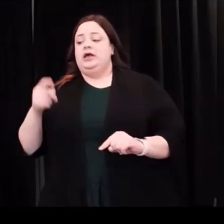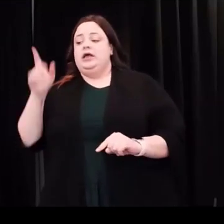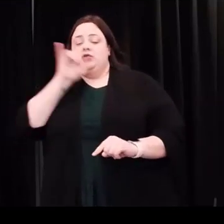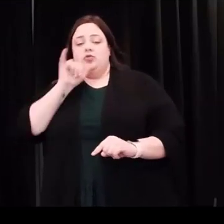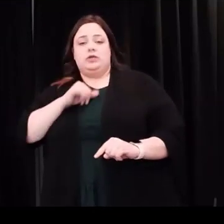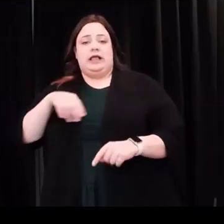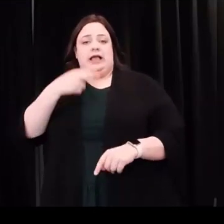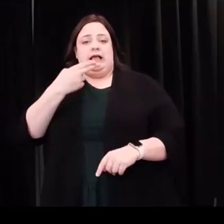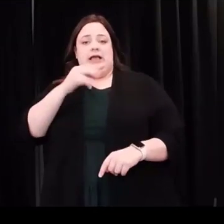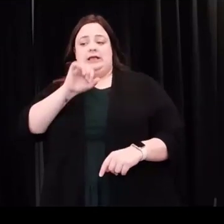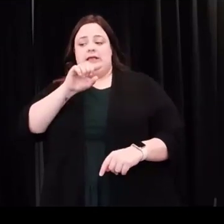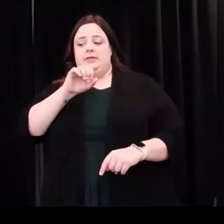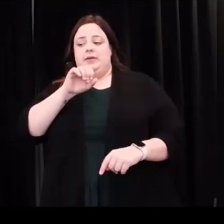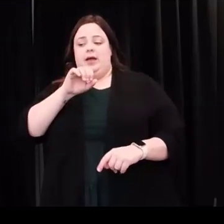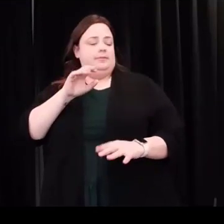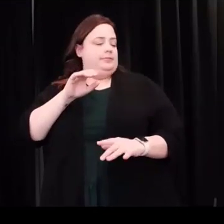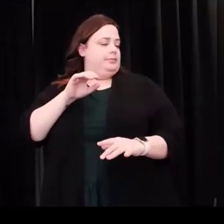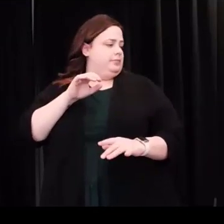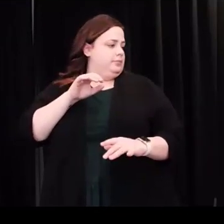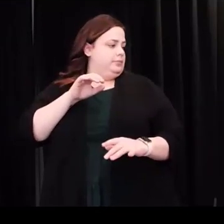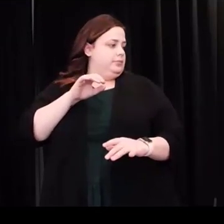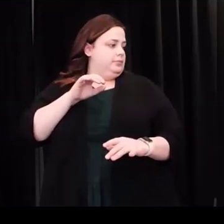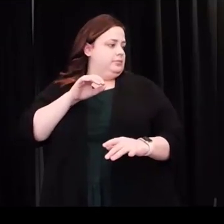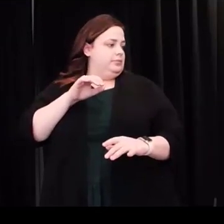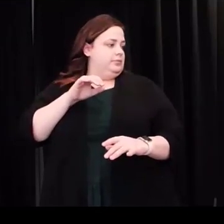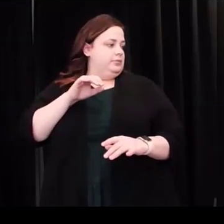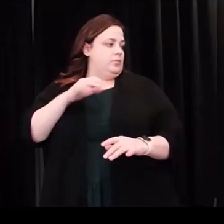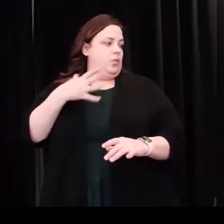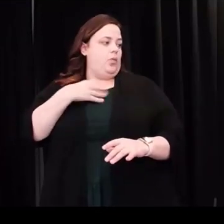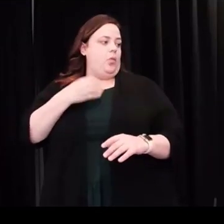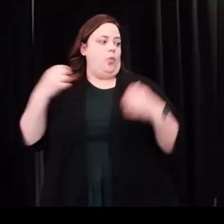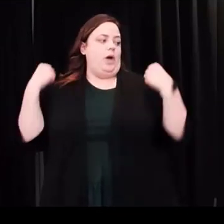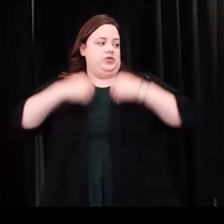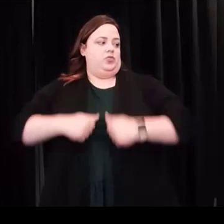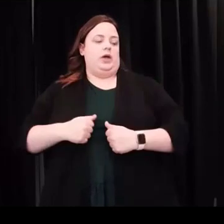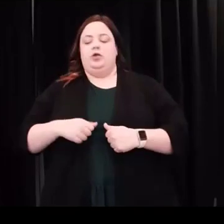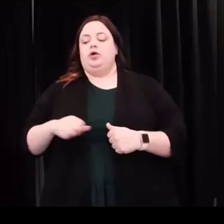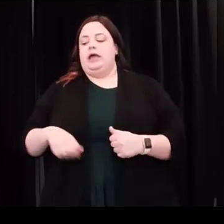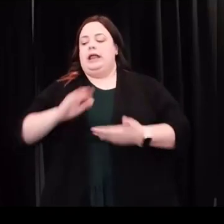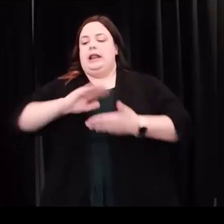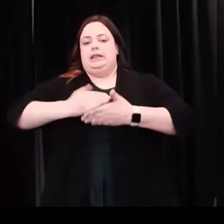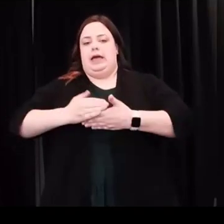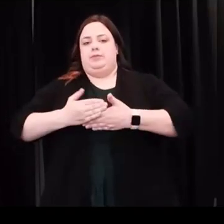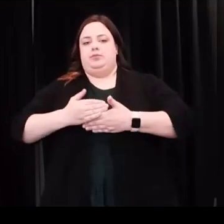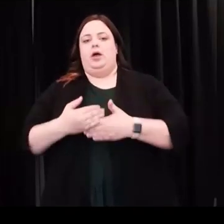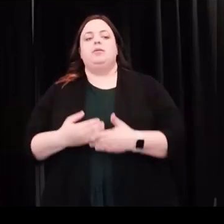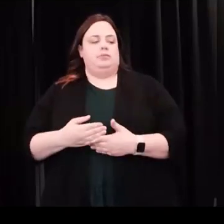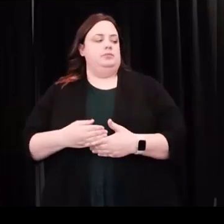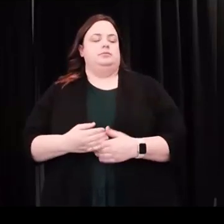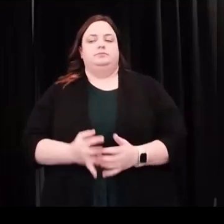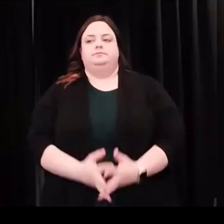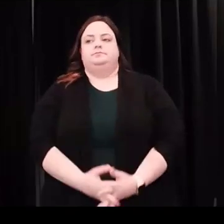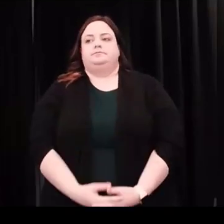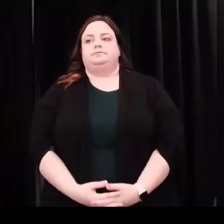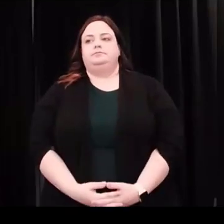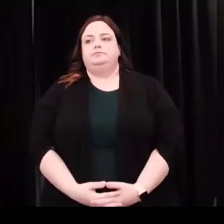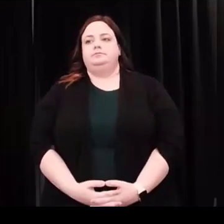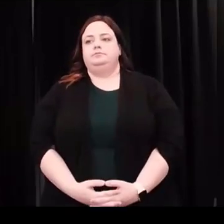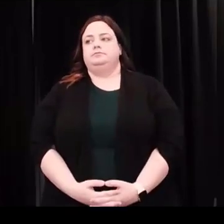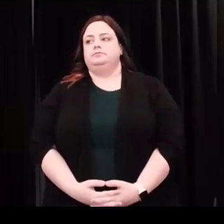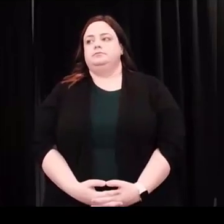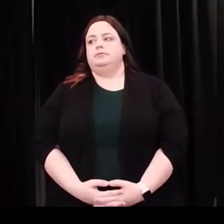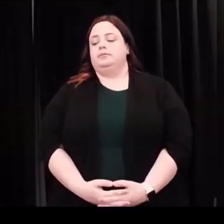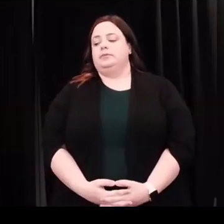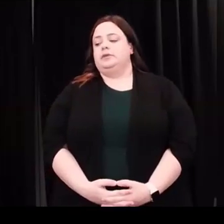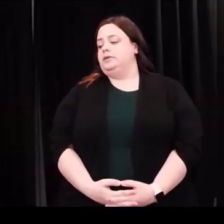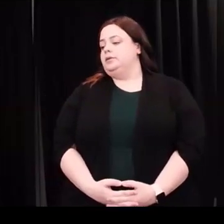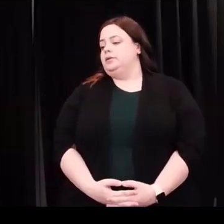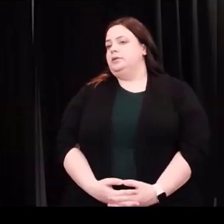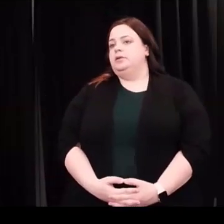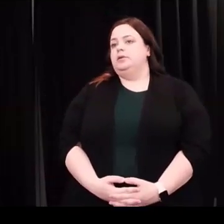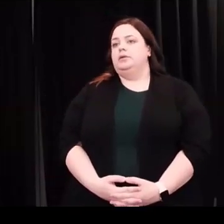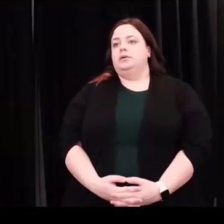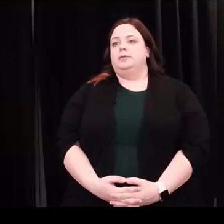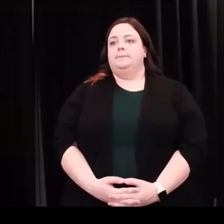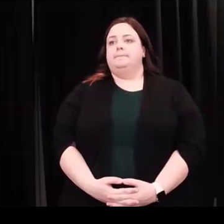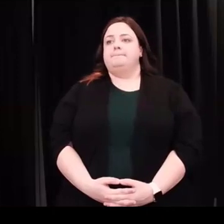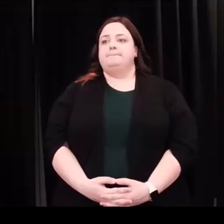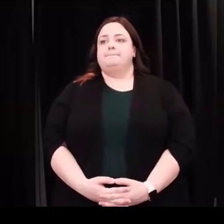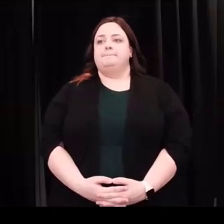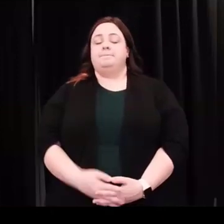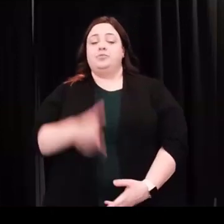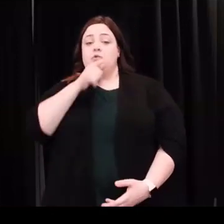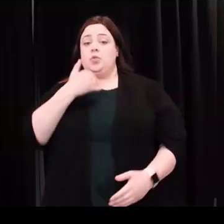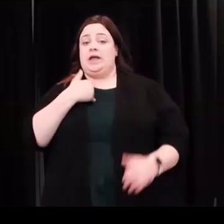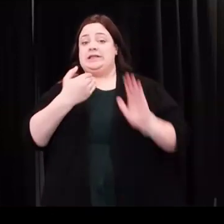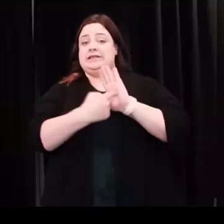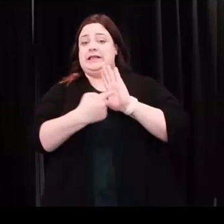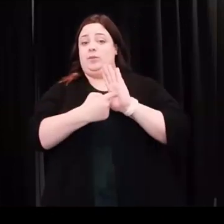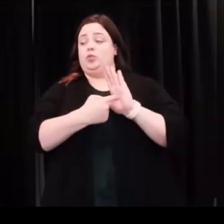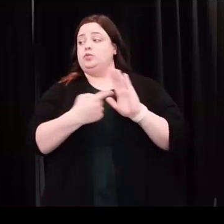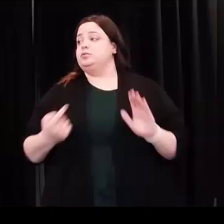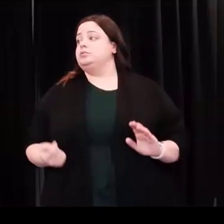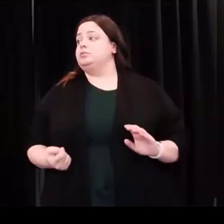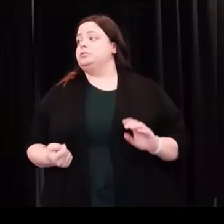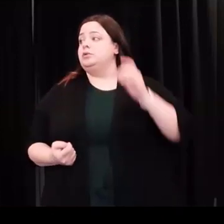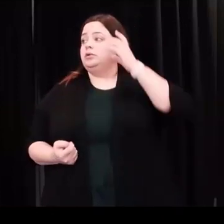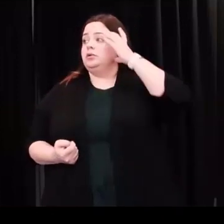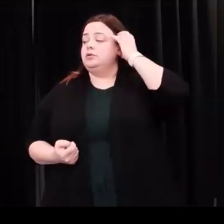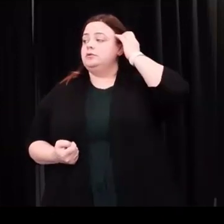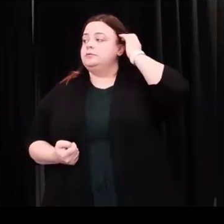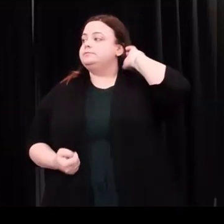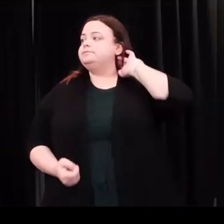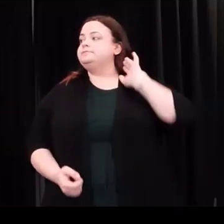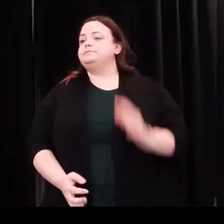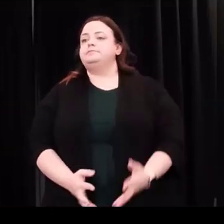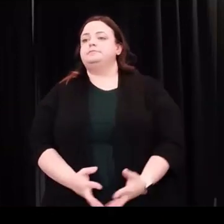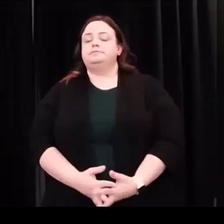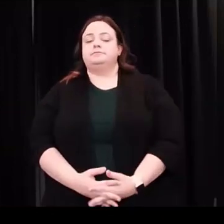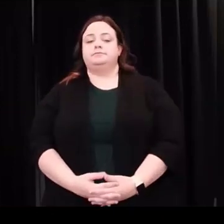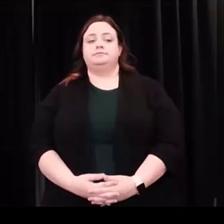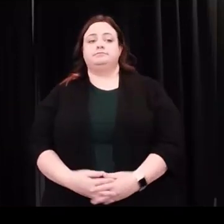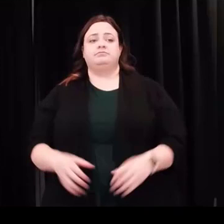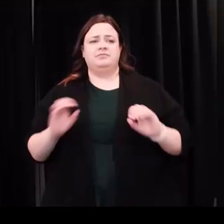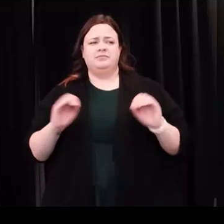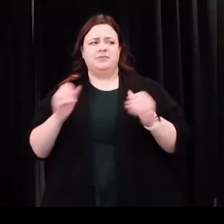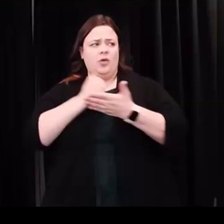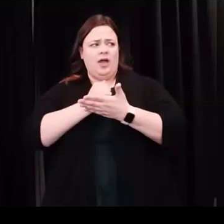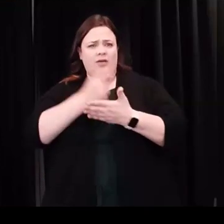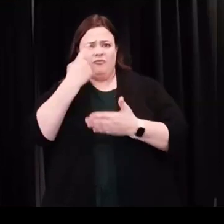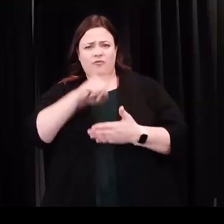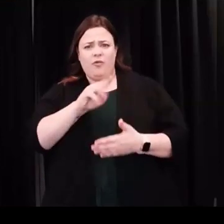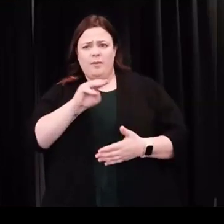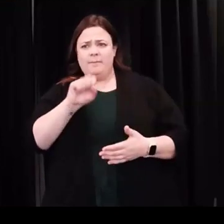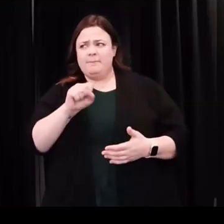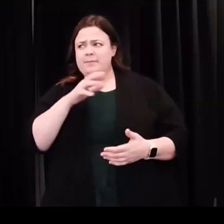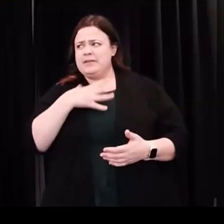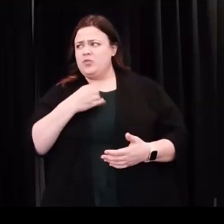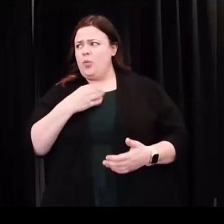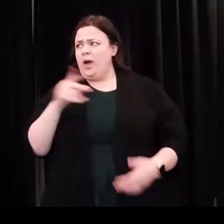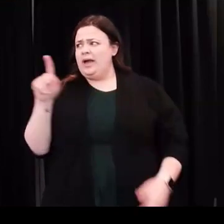holding I believe that's a laptop. Who's got examples? We have no help for Ms. White? None?